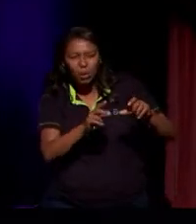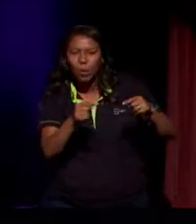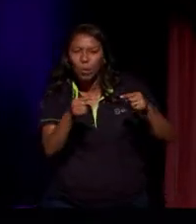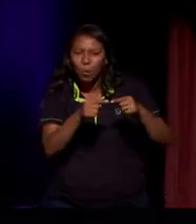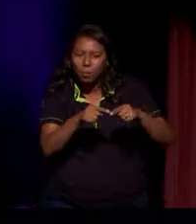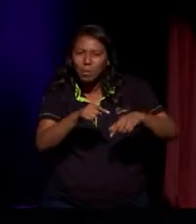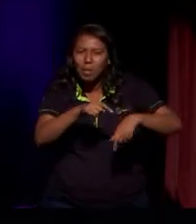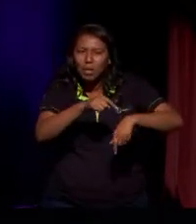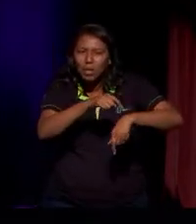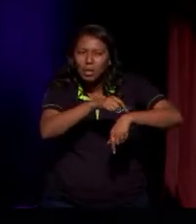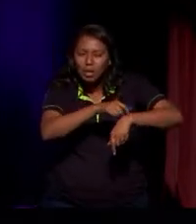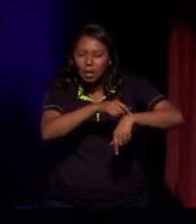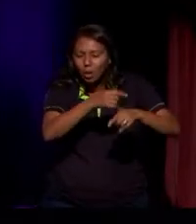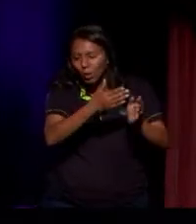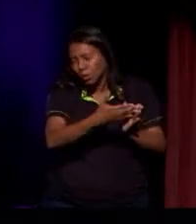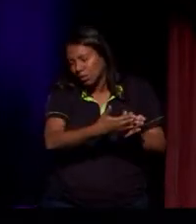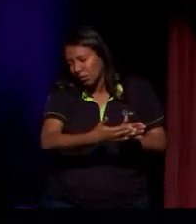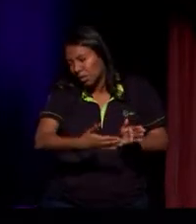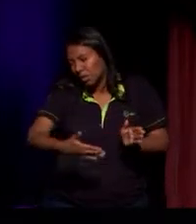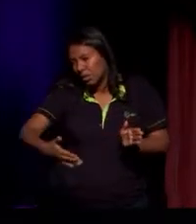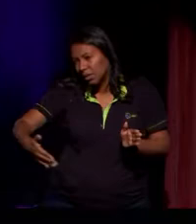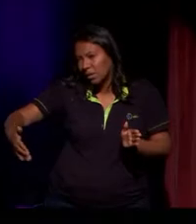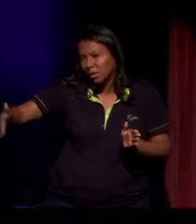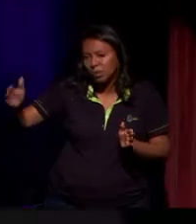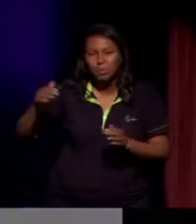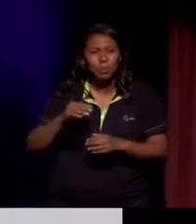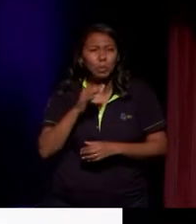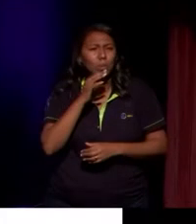It took too much blood. to meet